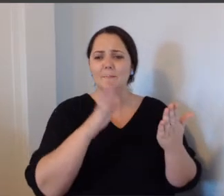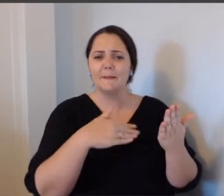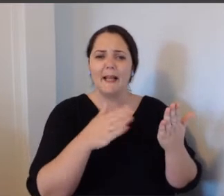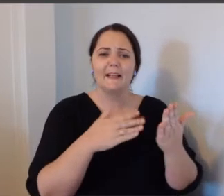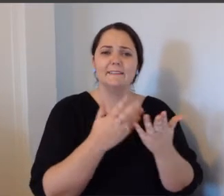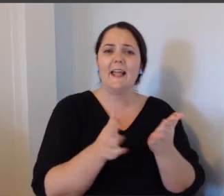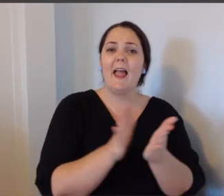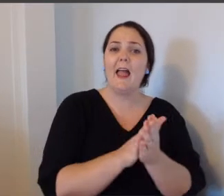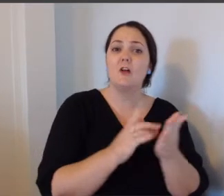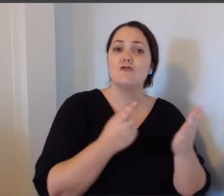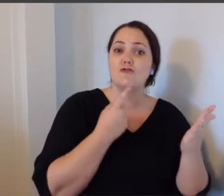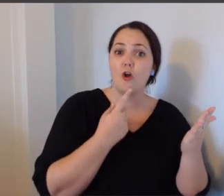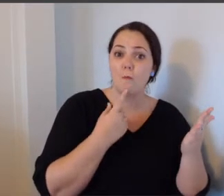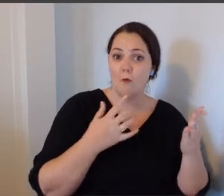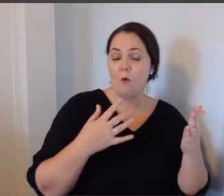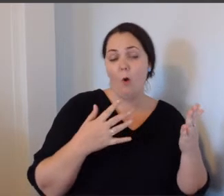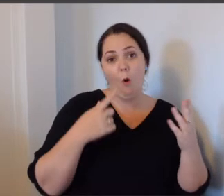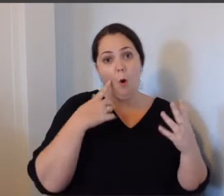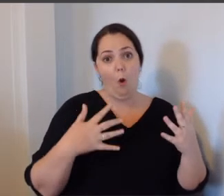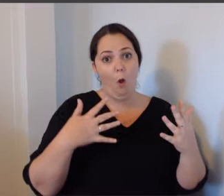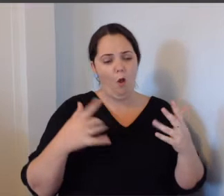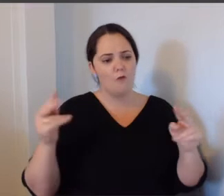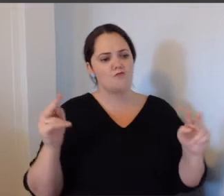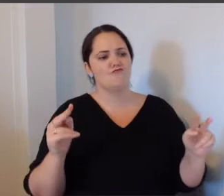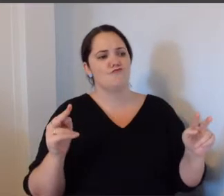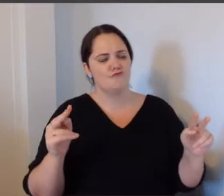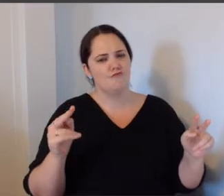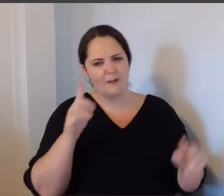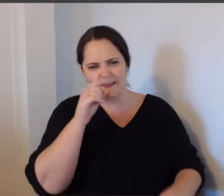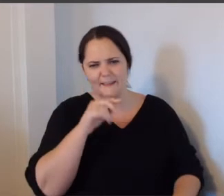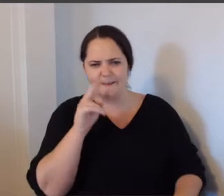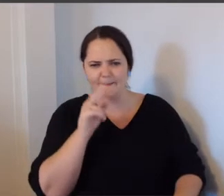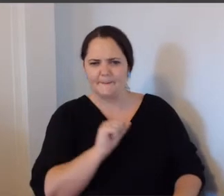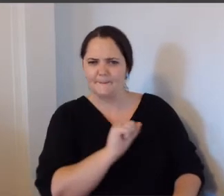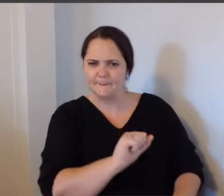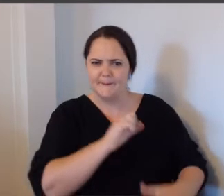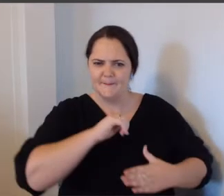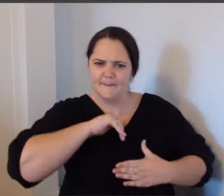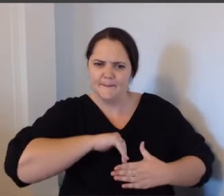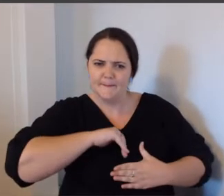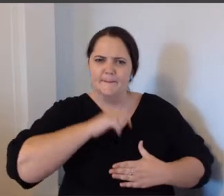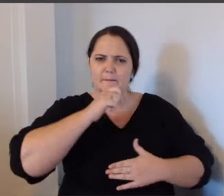lively brush strokes are often interpreted by commentators as visible signs of his inner turmoil.